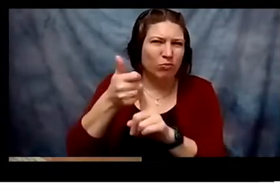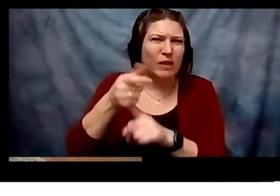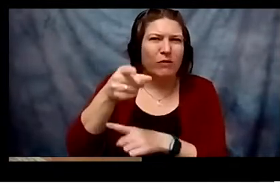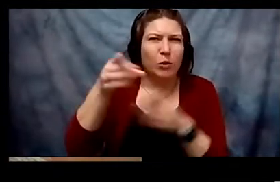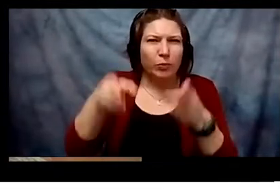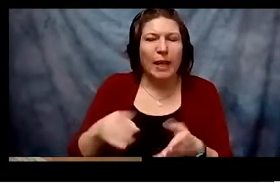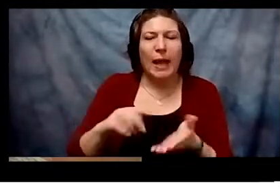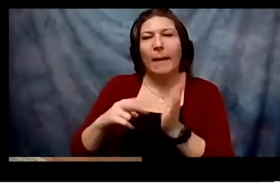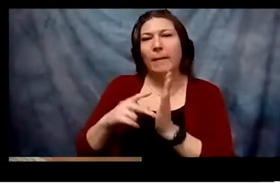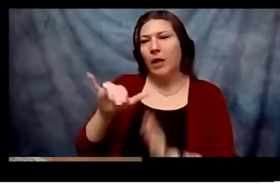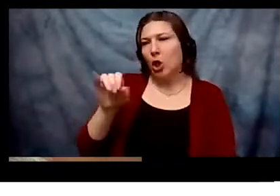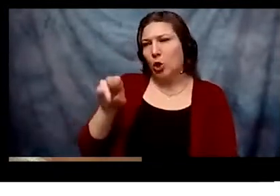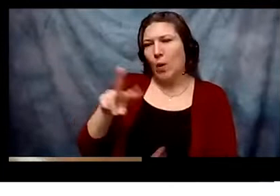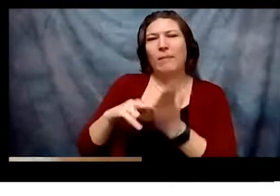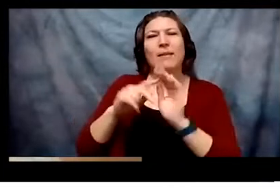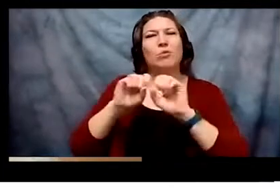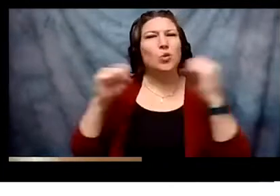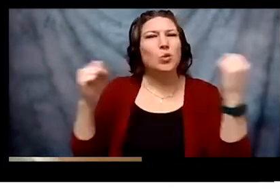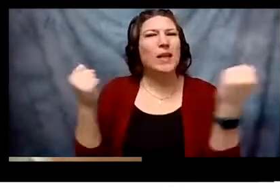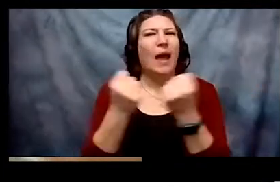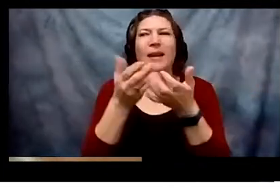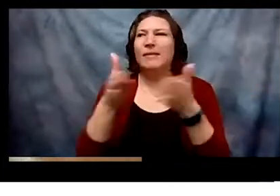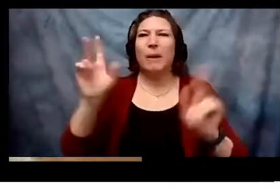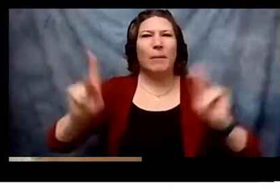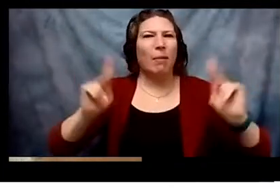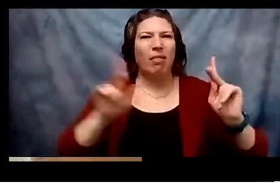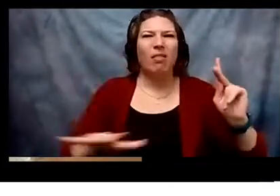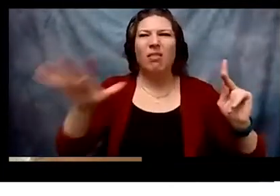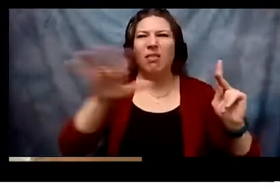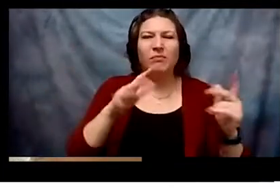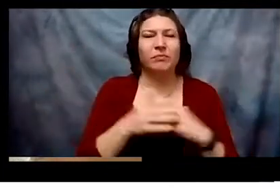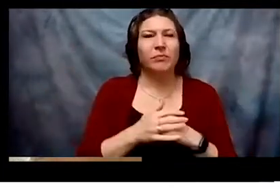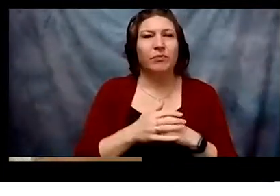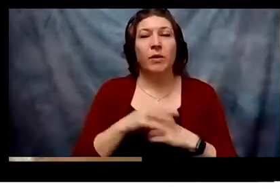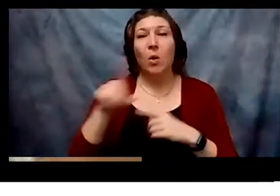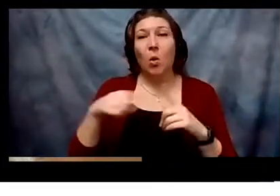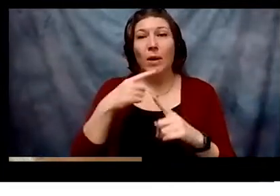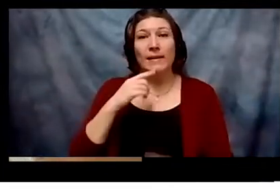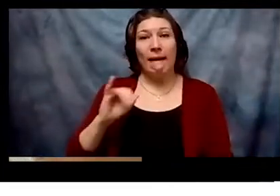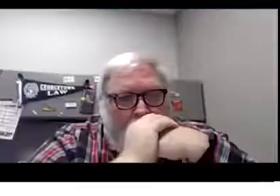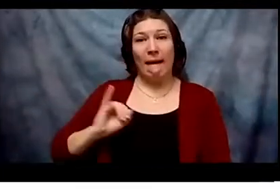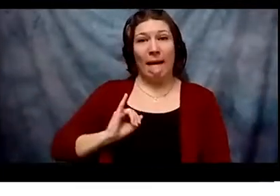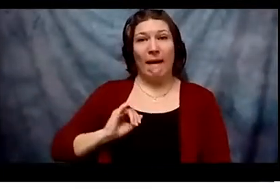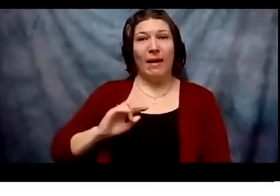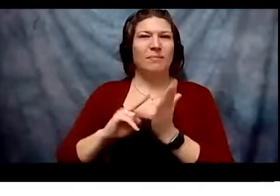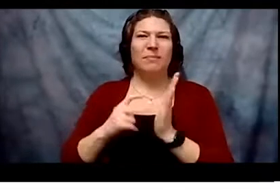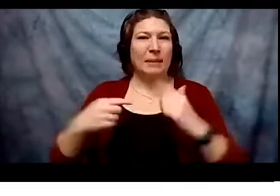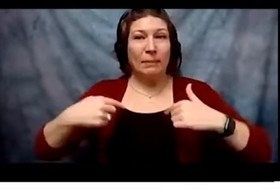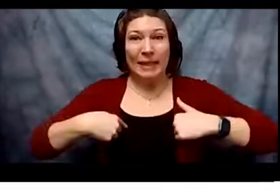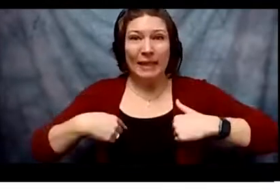I mean society in general. And when I say I, that's not necessarily me.